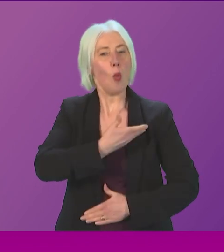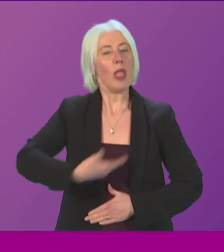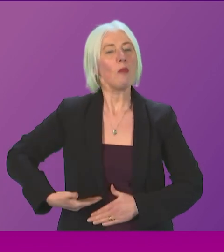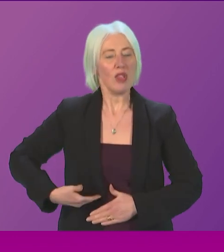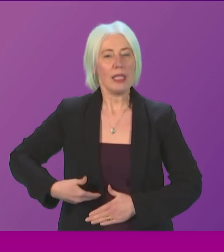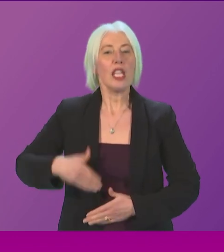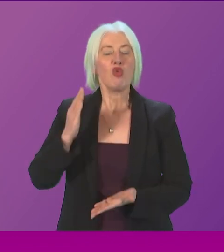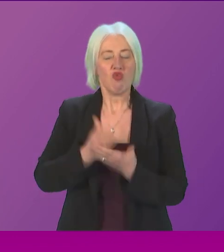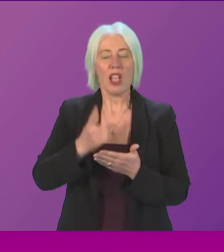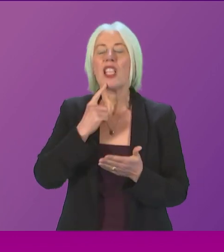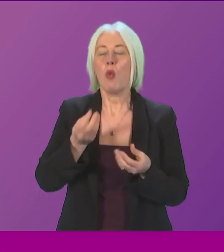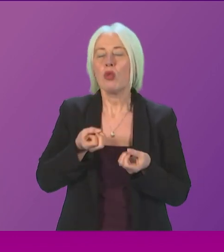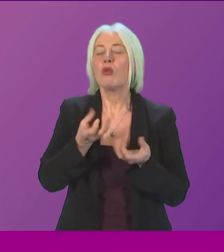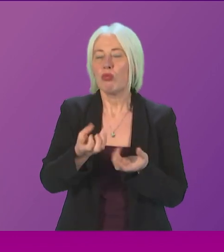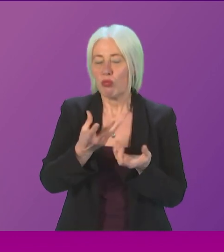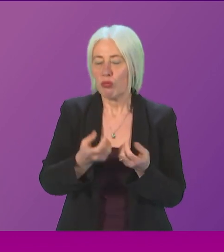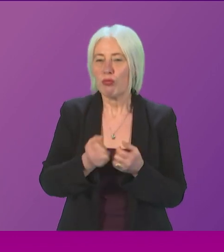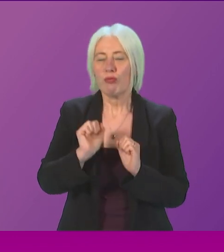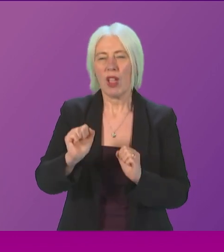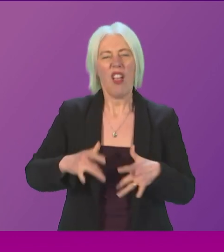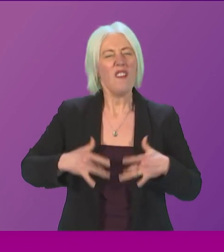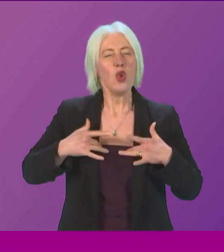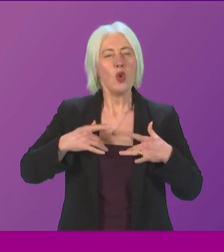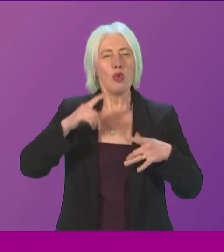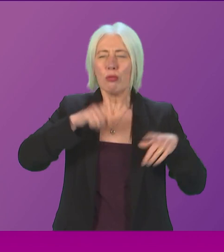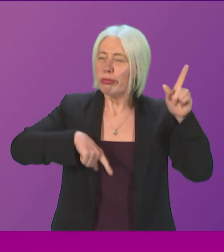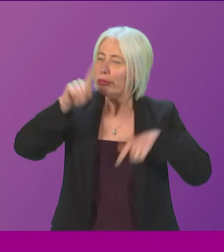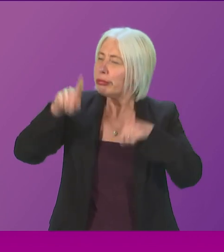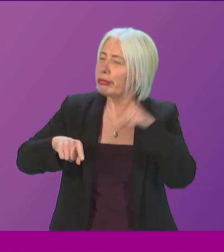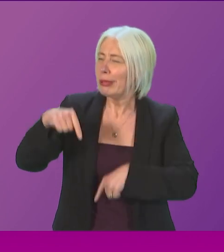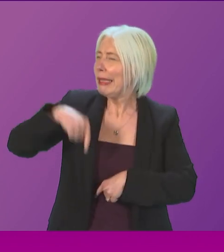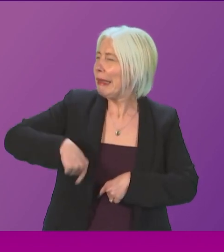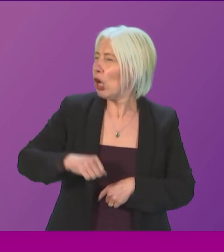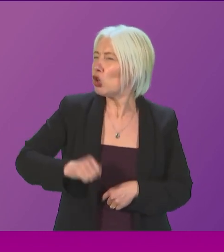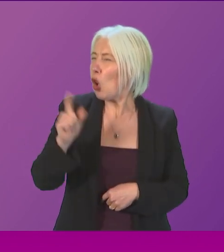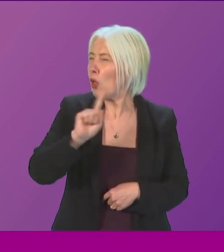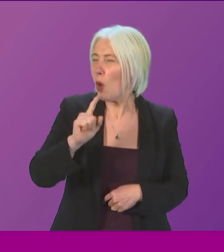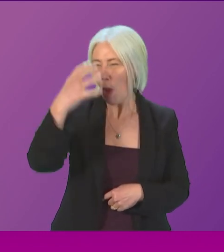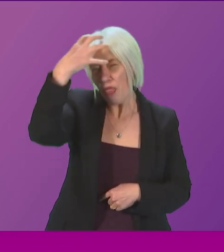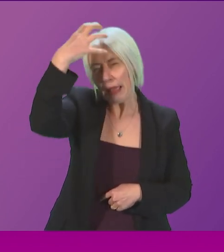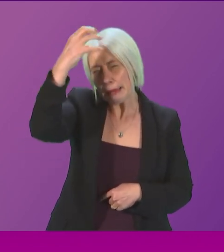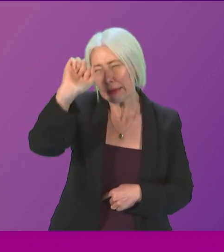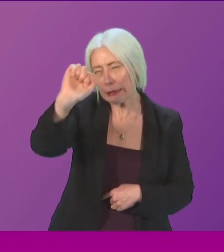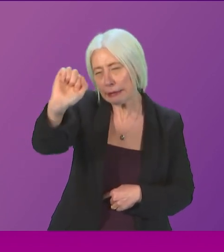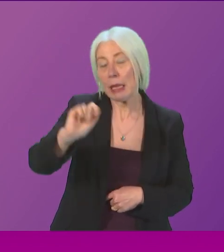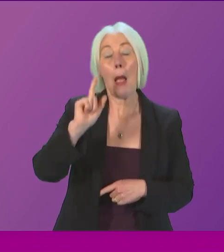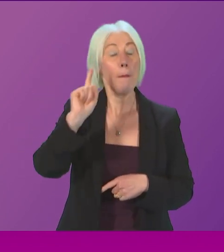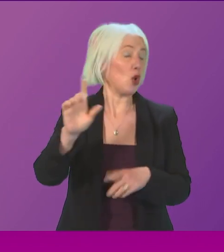There are, of course, various views of the monarchy in Scotland, but the incredible work